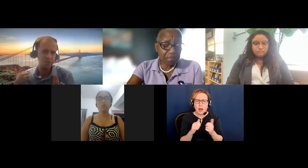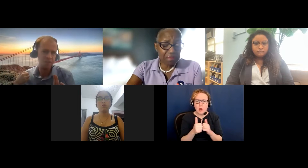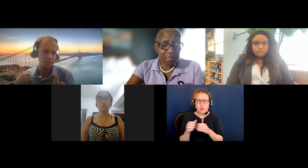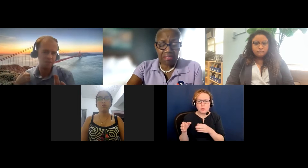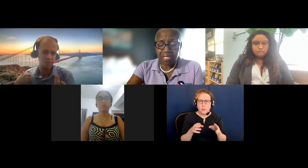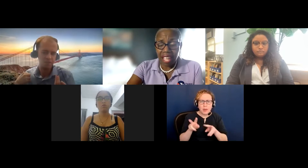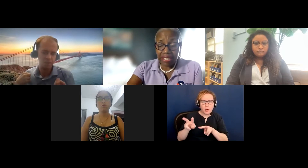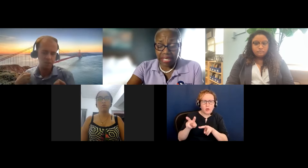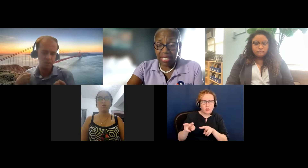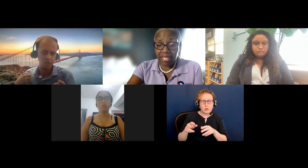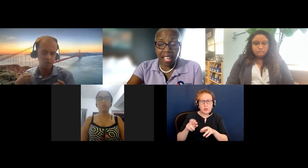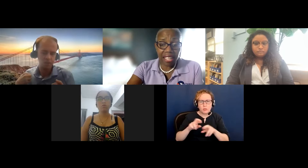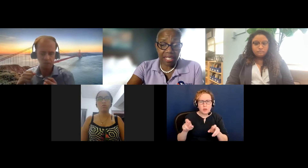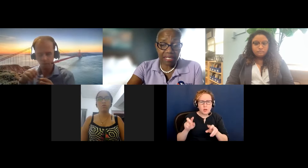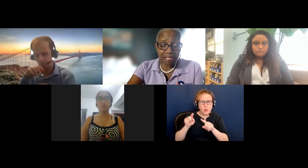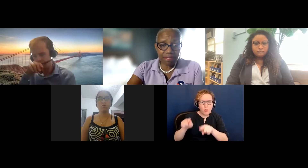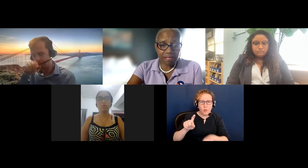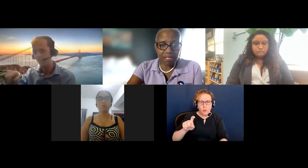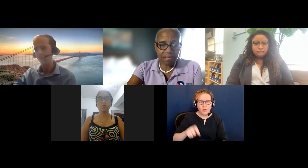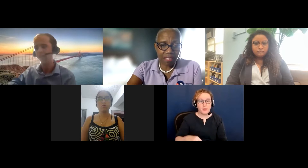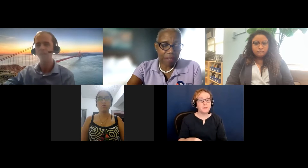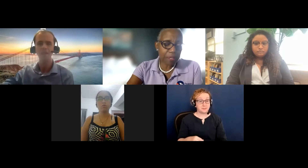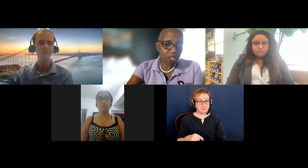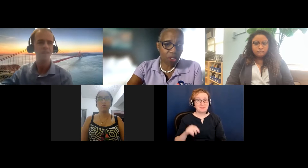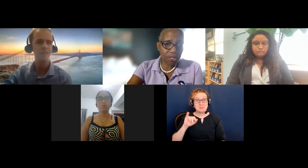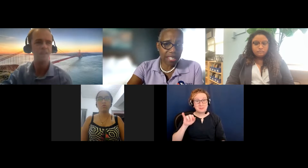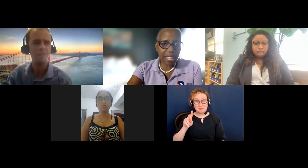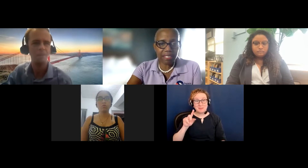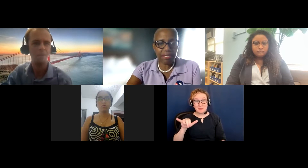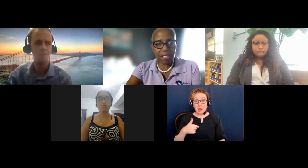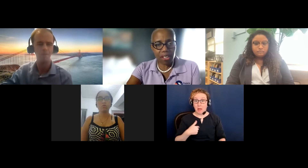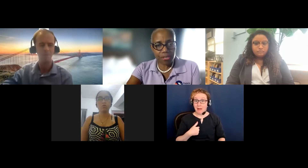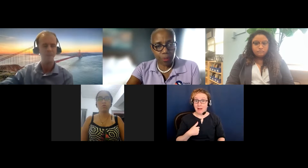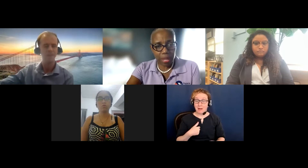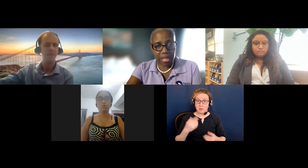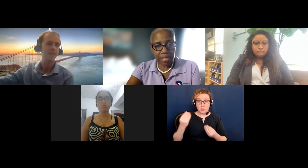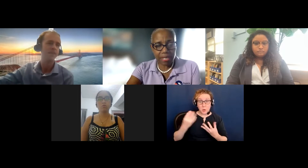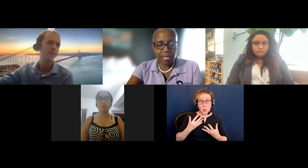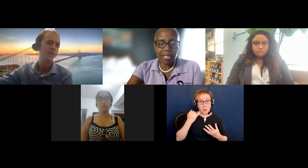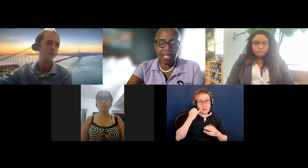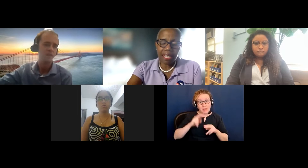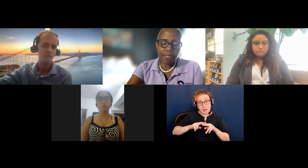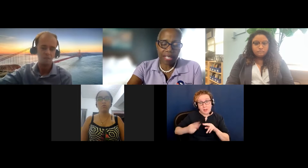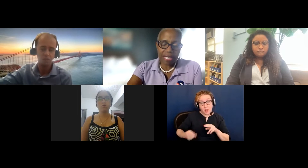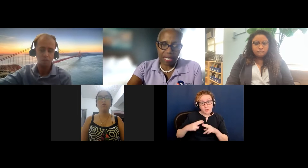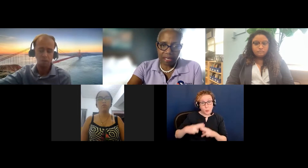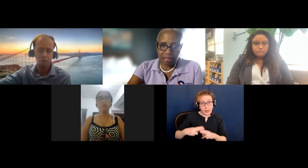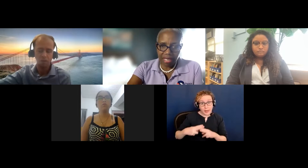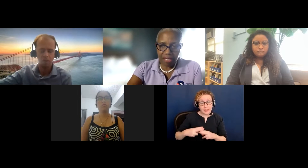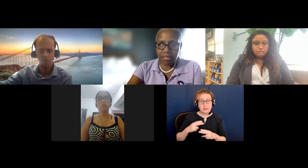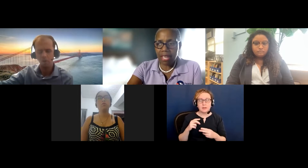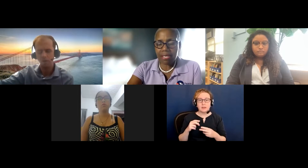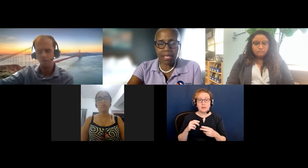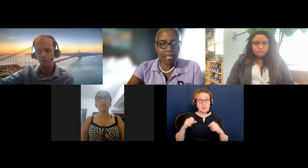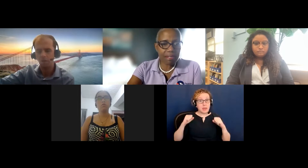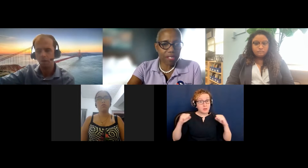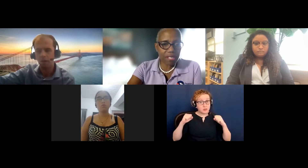I had been told that if I had lost weight, if I did exercises, physical